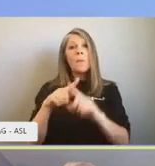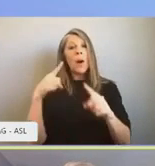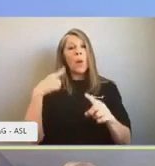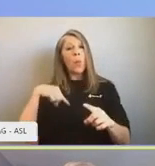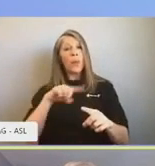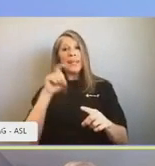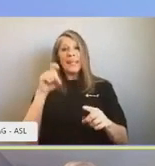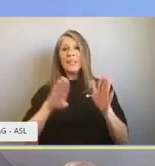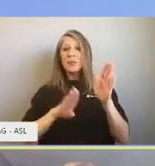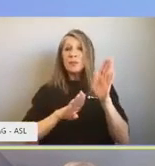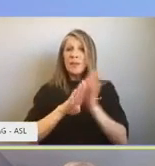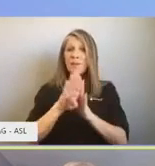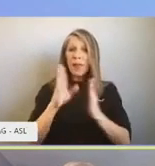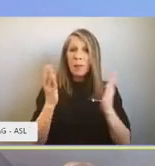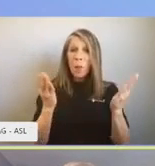technical guidelines